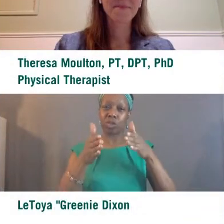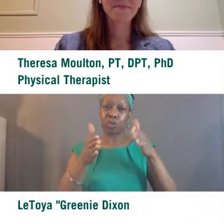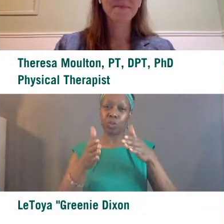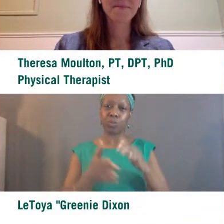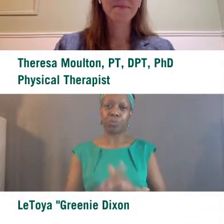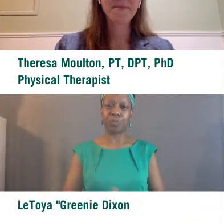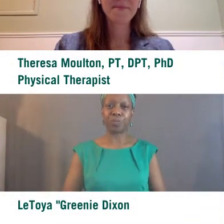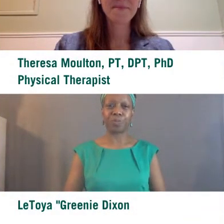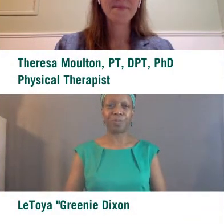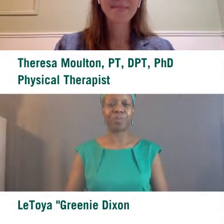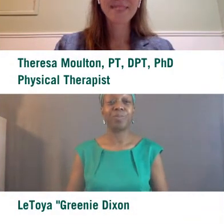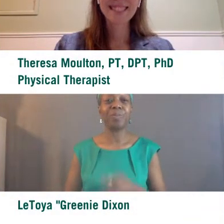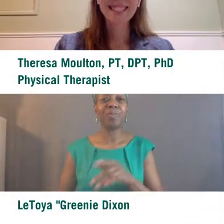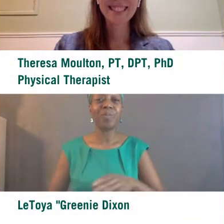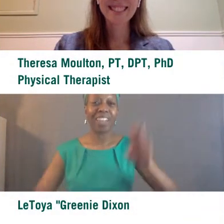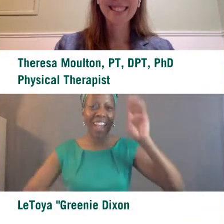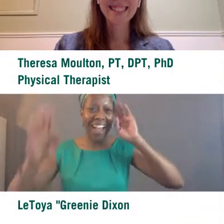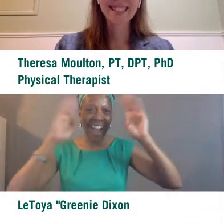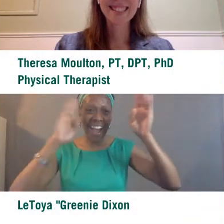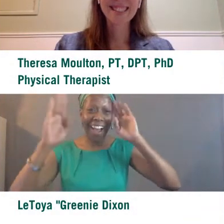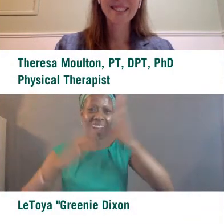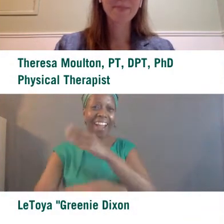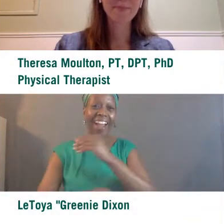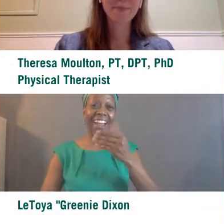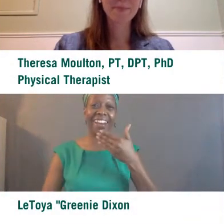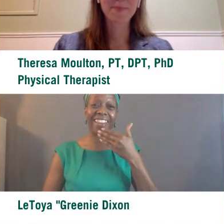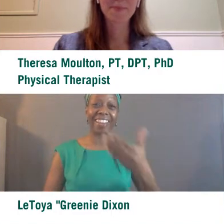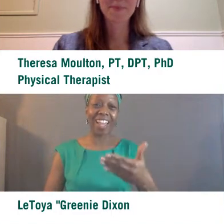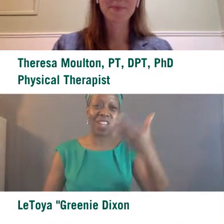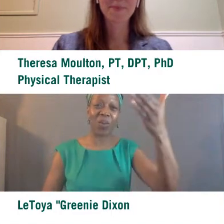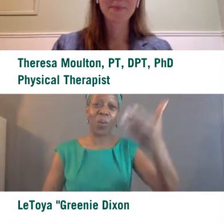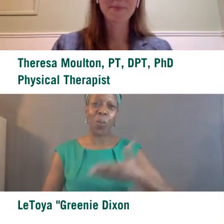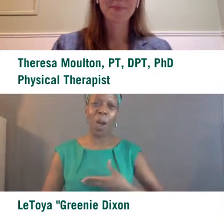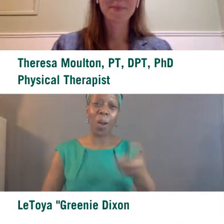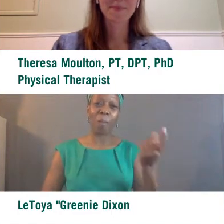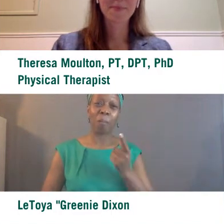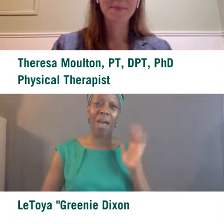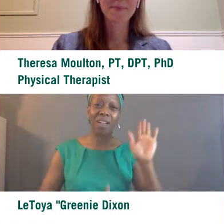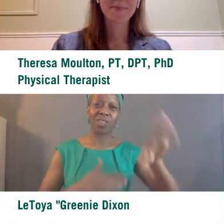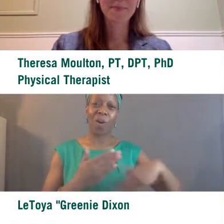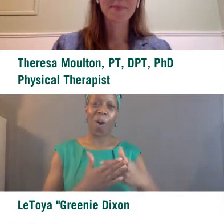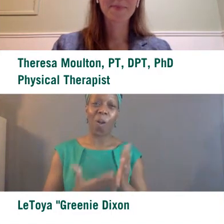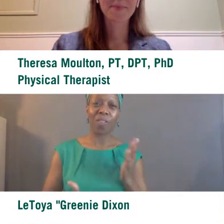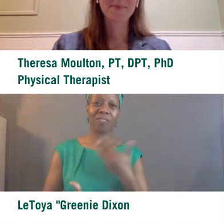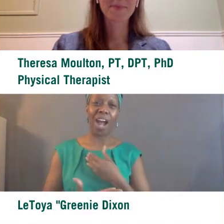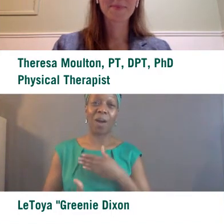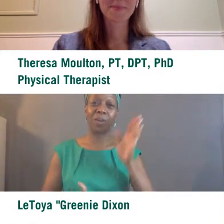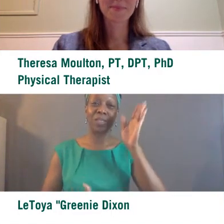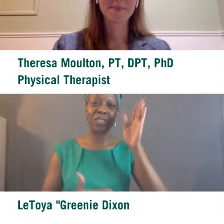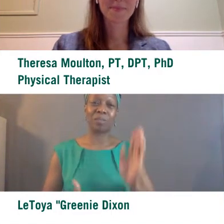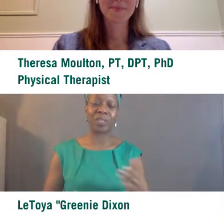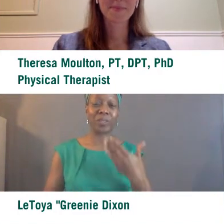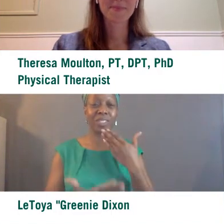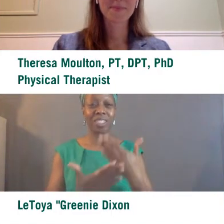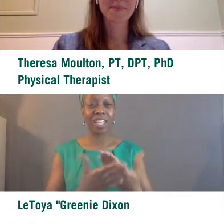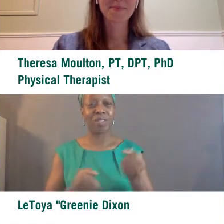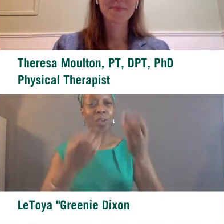Hi, and thank you and welcome back to all our speakers. Thank you so much for such wonderful talks.